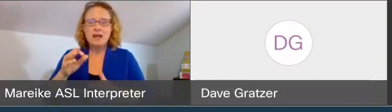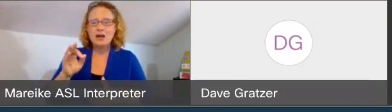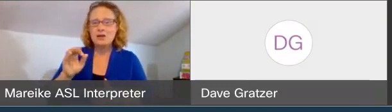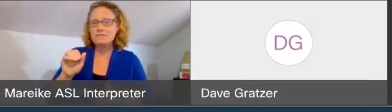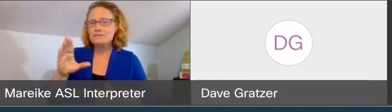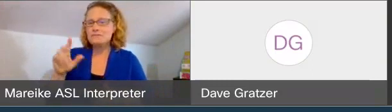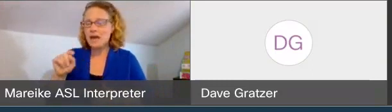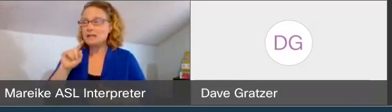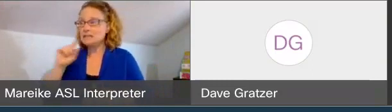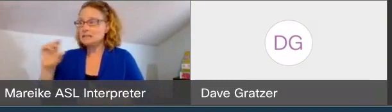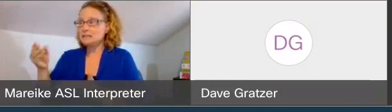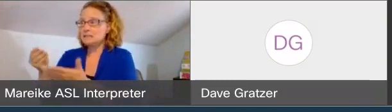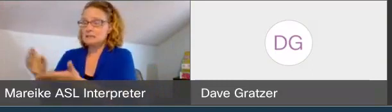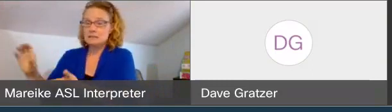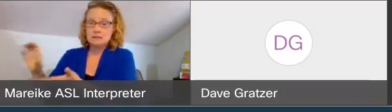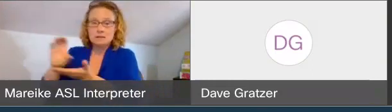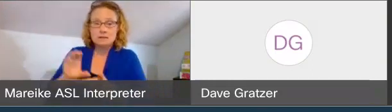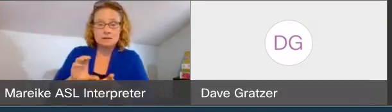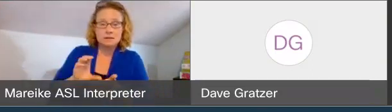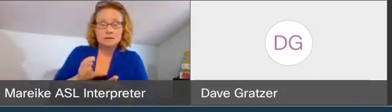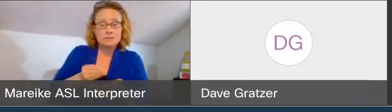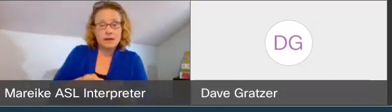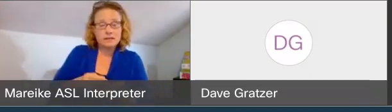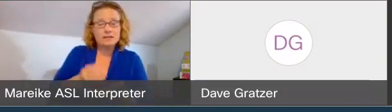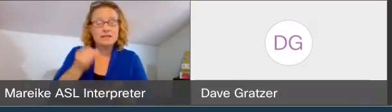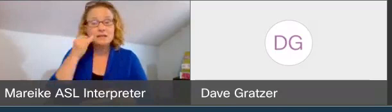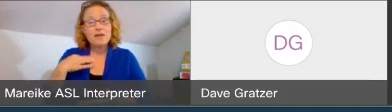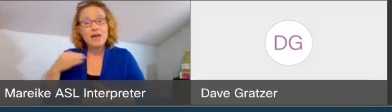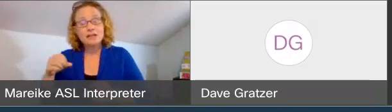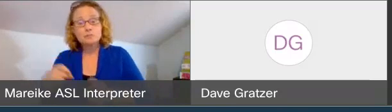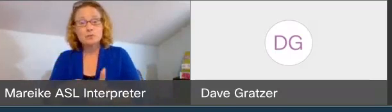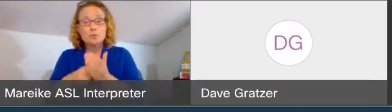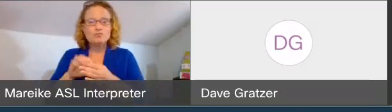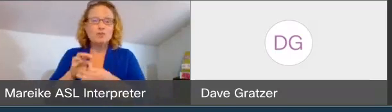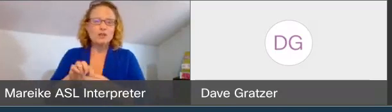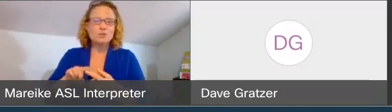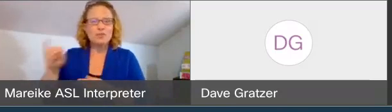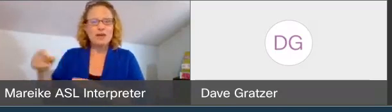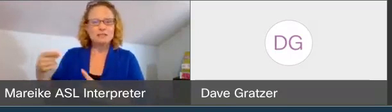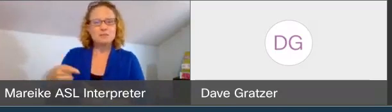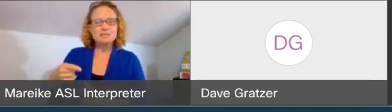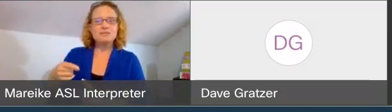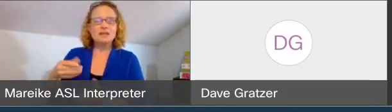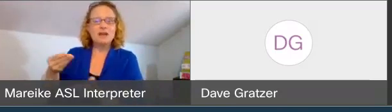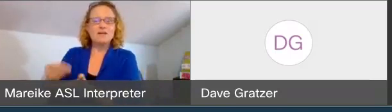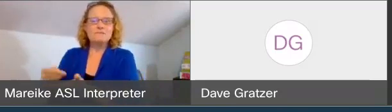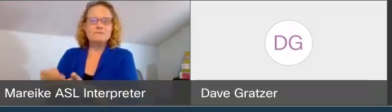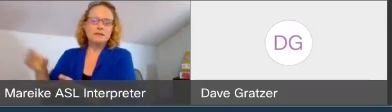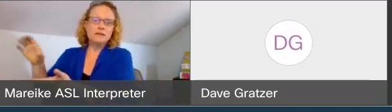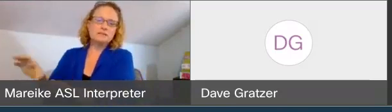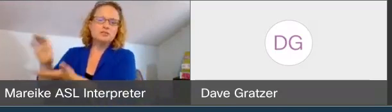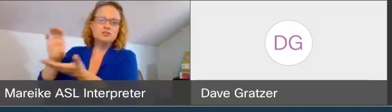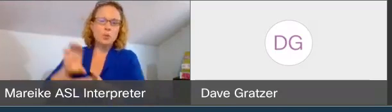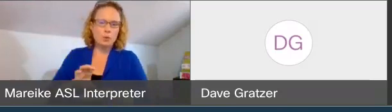and if there requirements eligibility requirements connected to that funding, or just a case-by-case